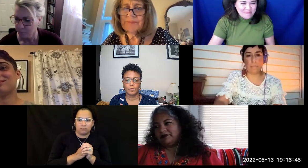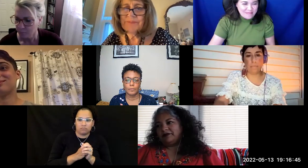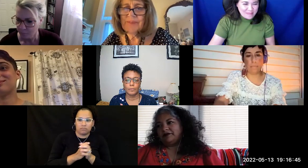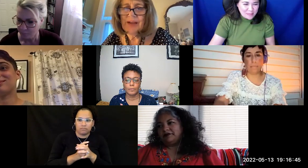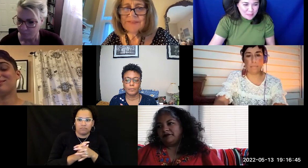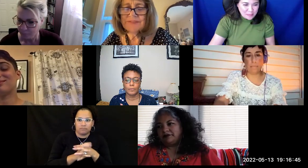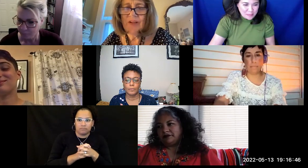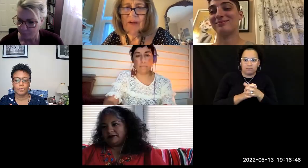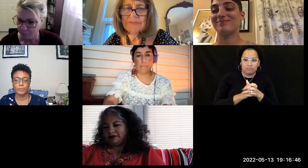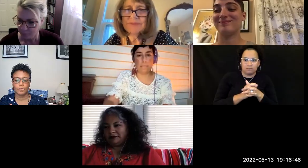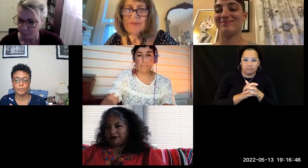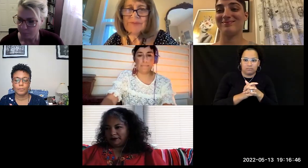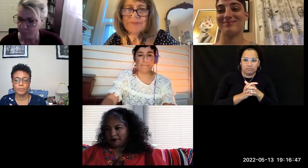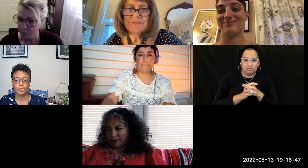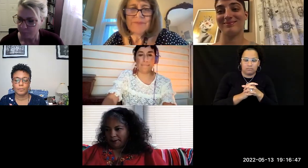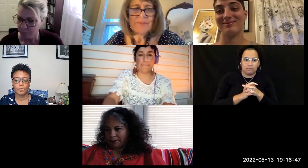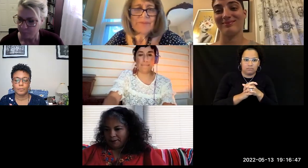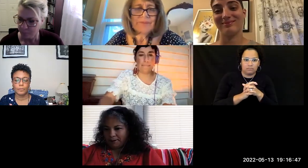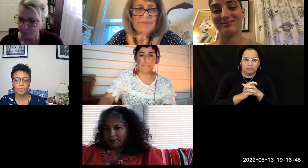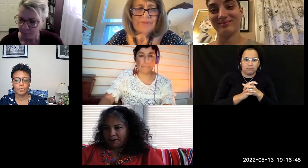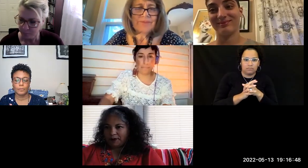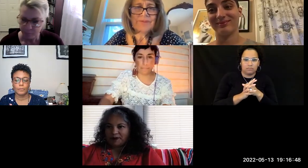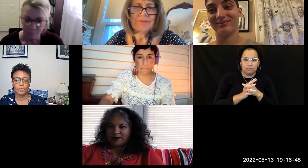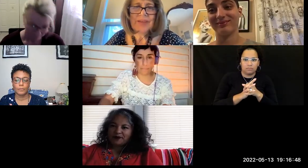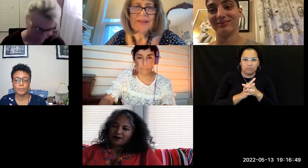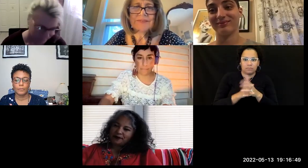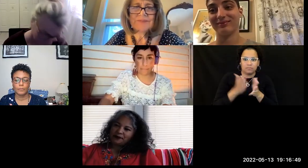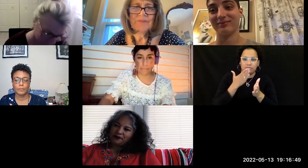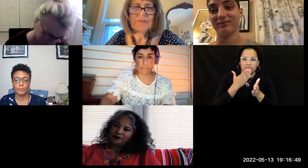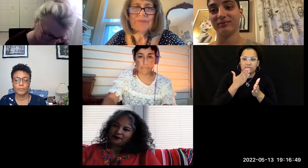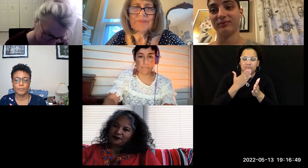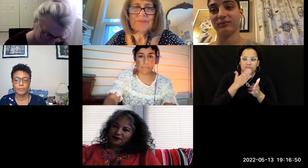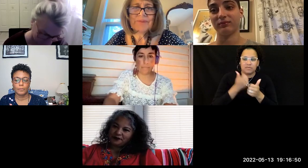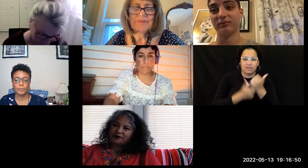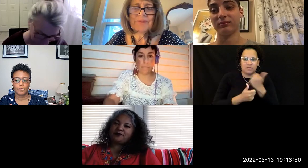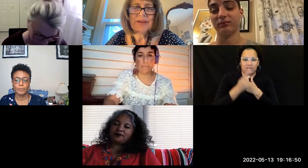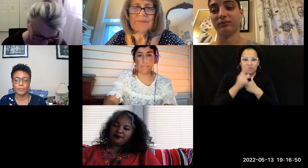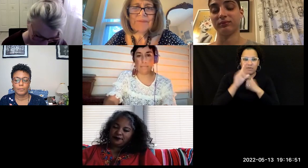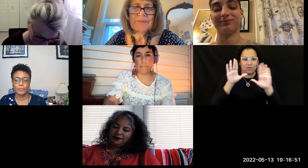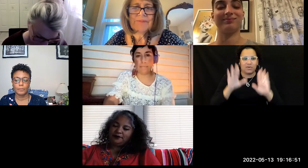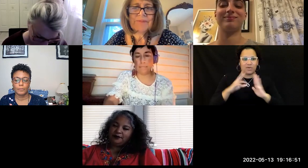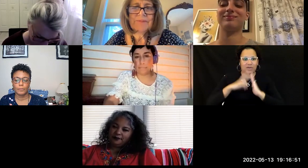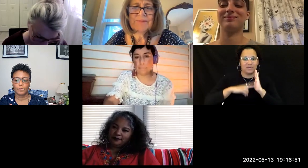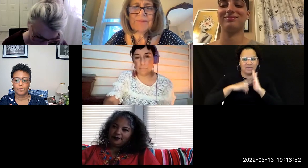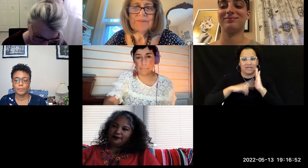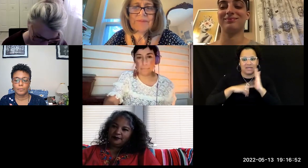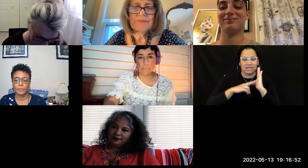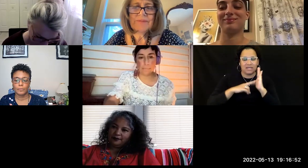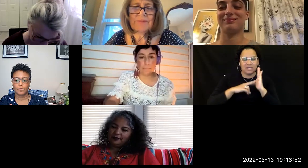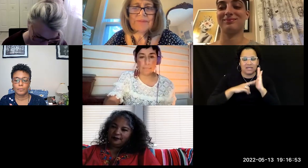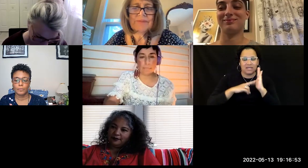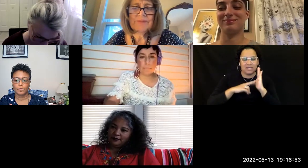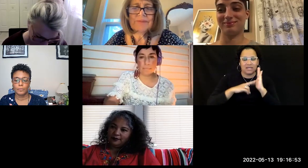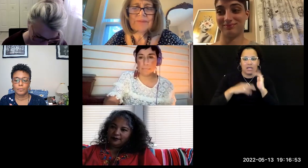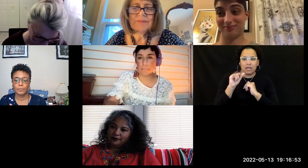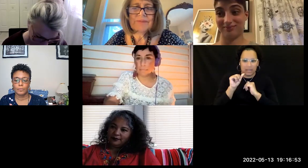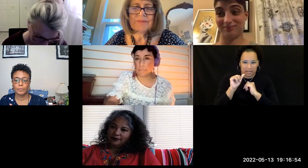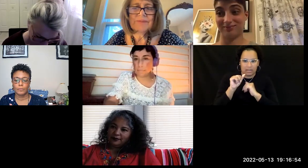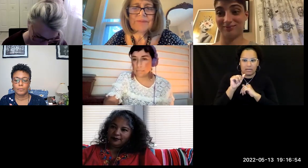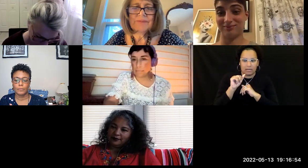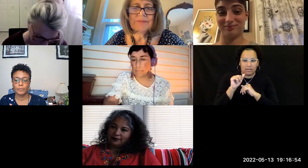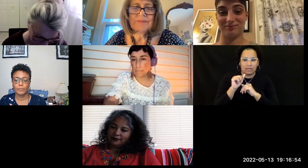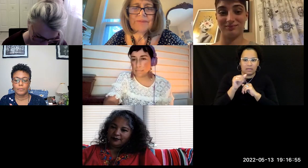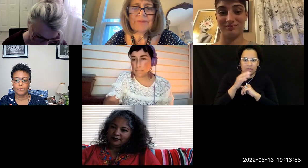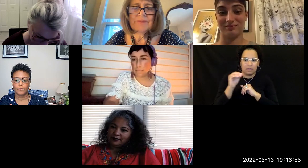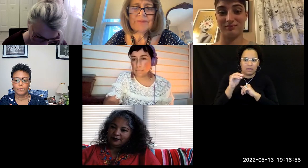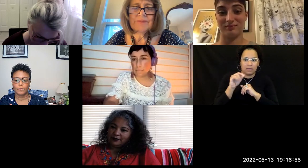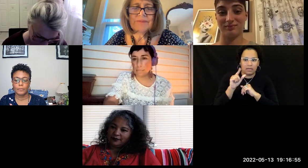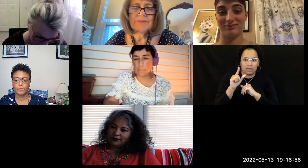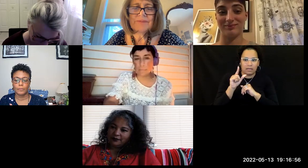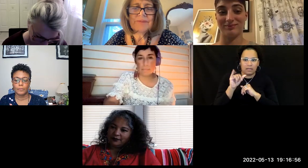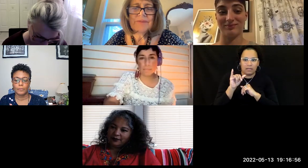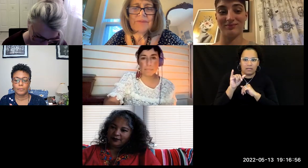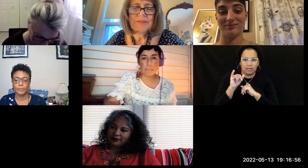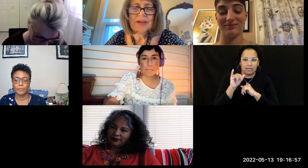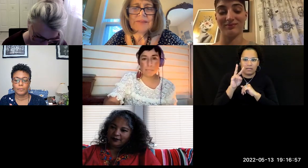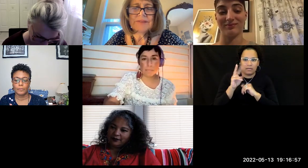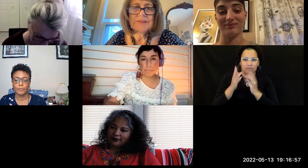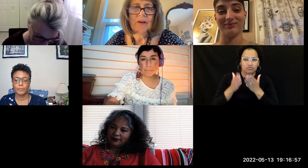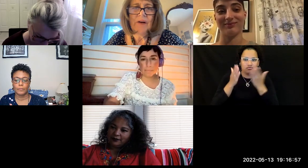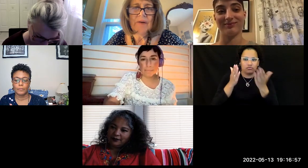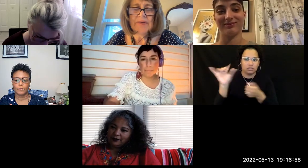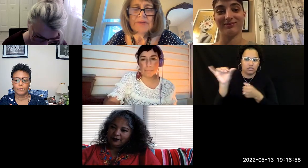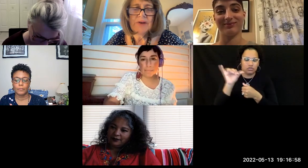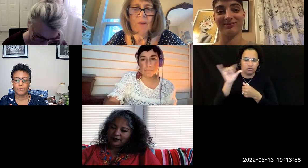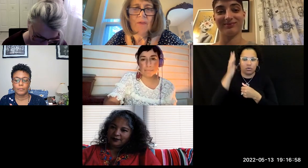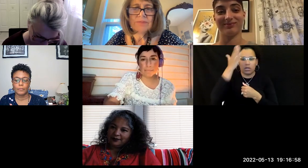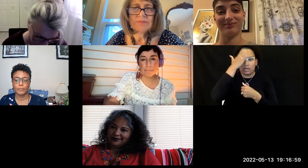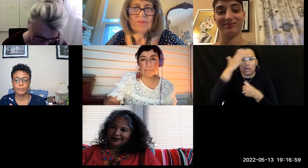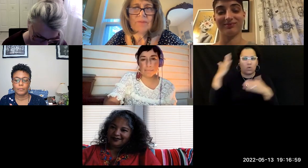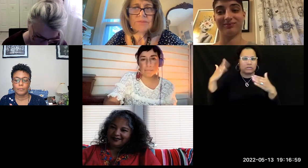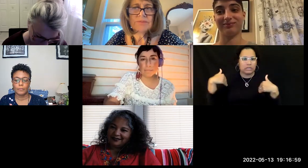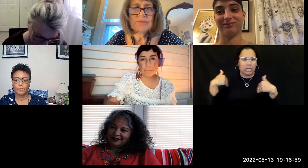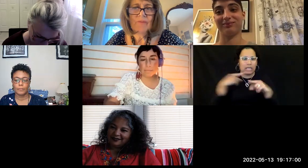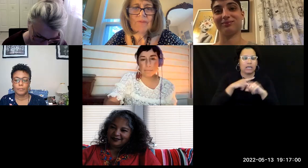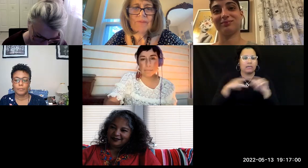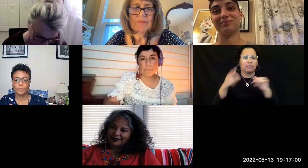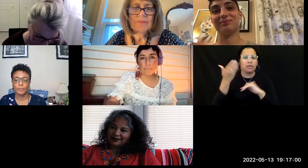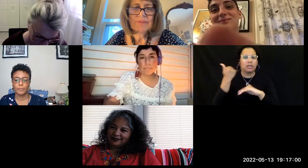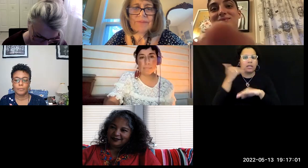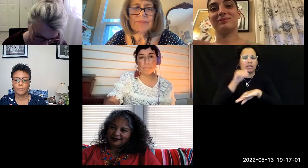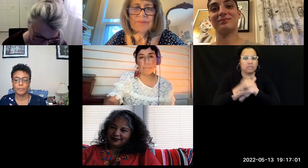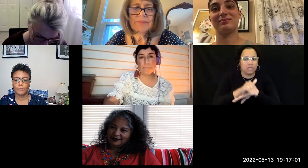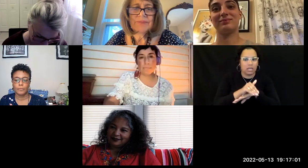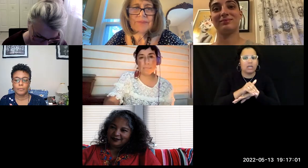Jennifer Bartlett: Up they get dinky where one there's a guru reading i'm Gaia Gaia lose suggested to have I know it's late, but last night, they made everyone.